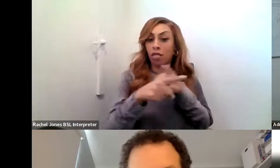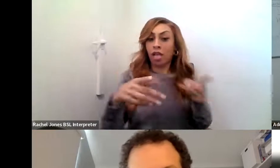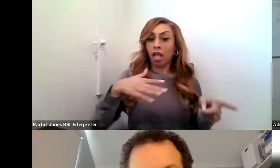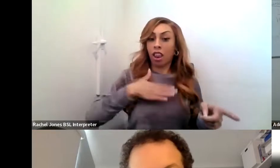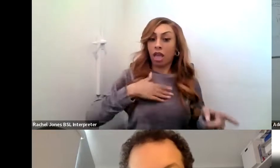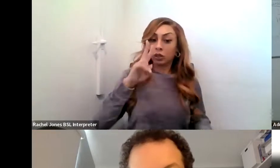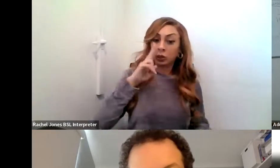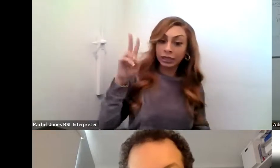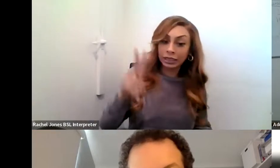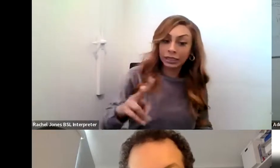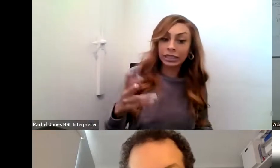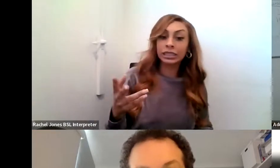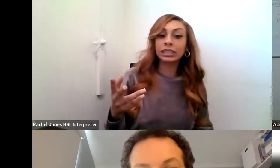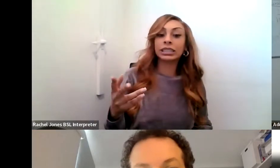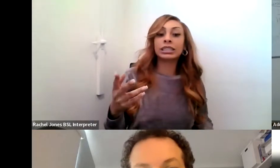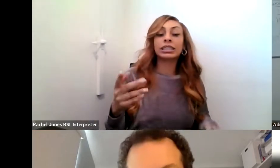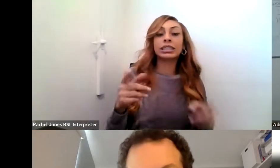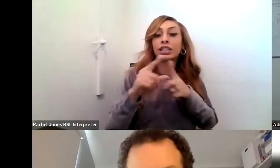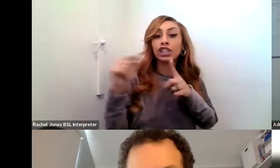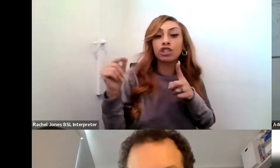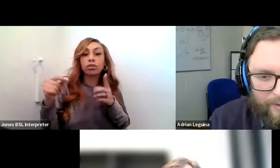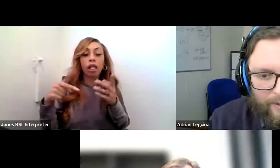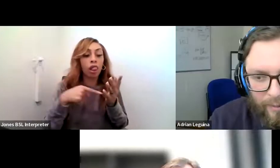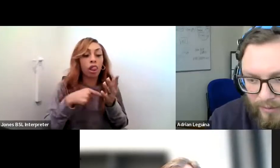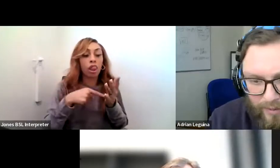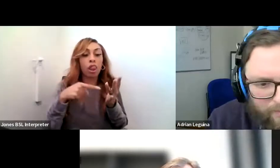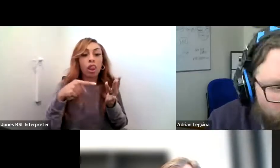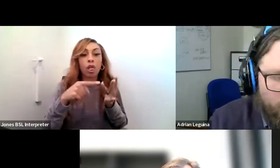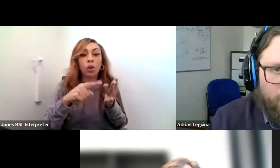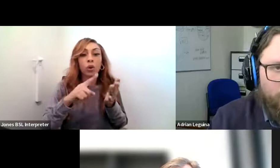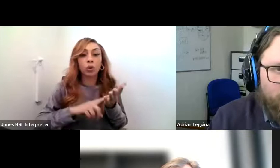the sort of digital tools that they are using,